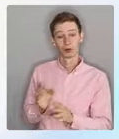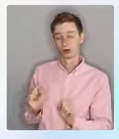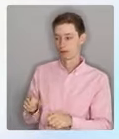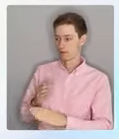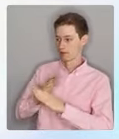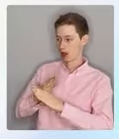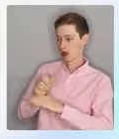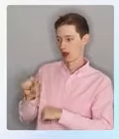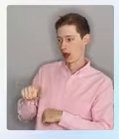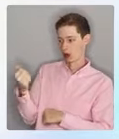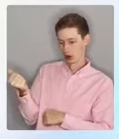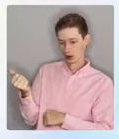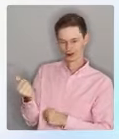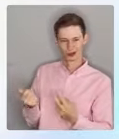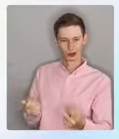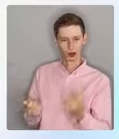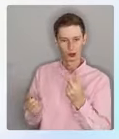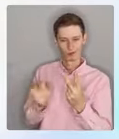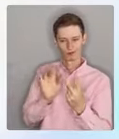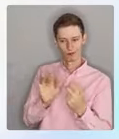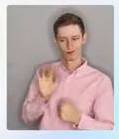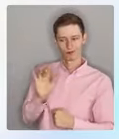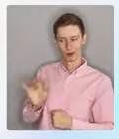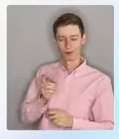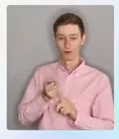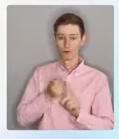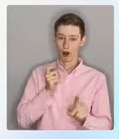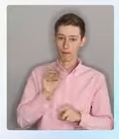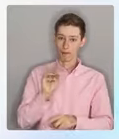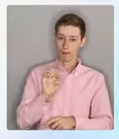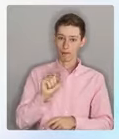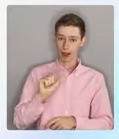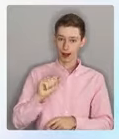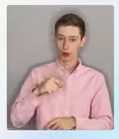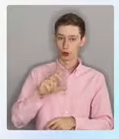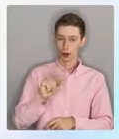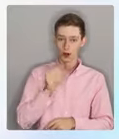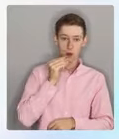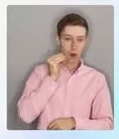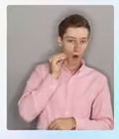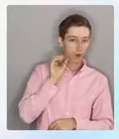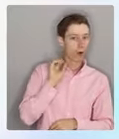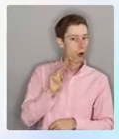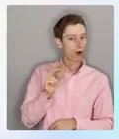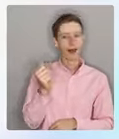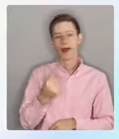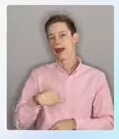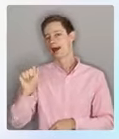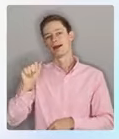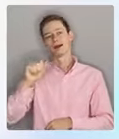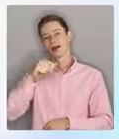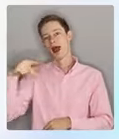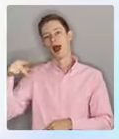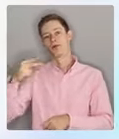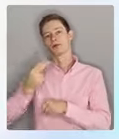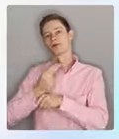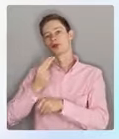Users can block others in two clicks directly from Meta Quest Home or any app that integrates the API.